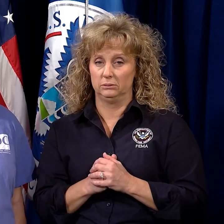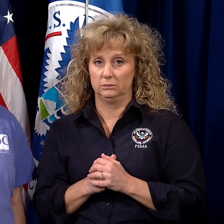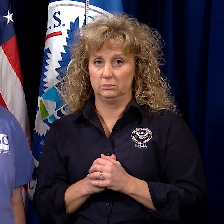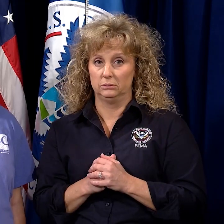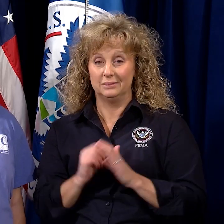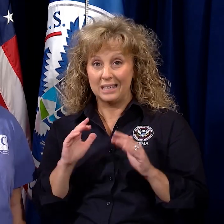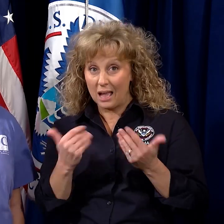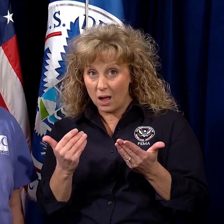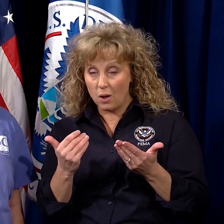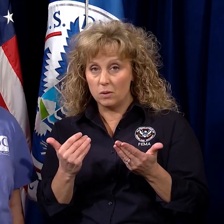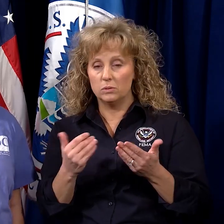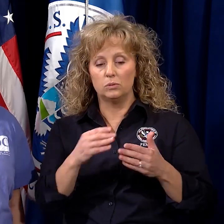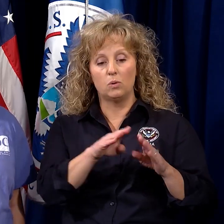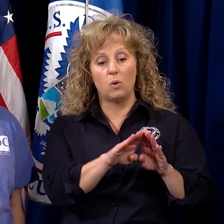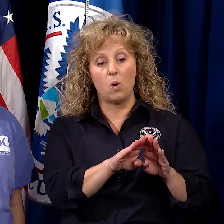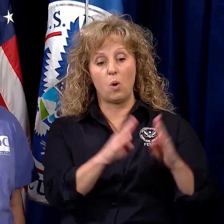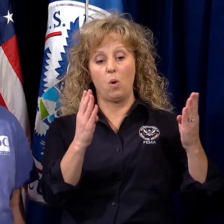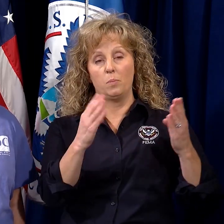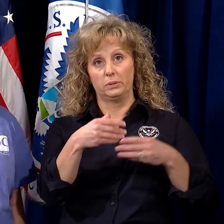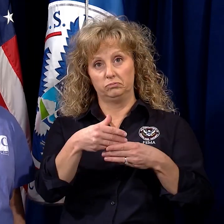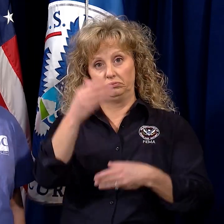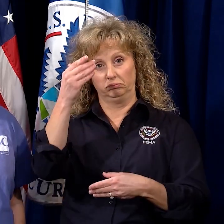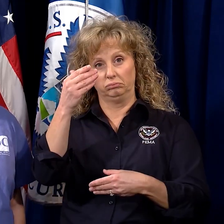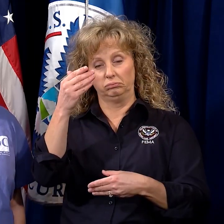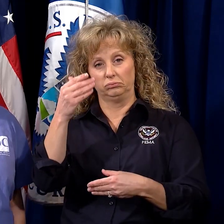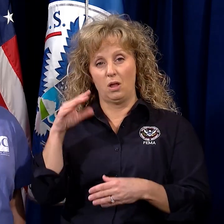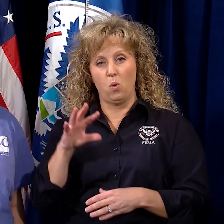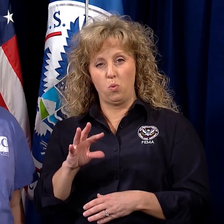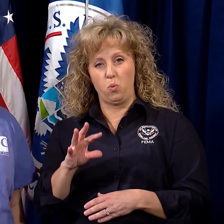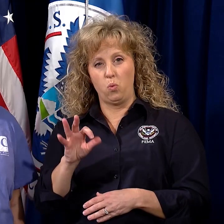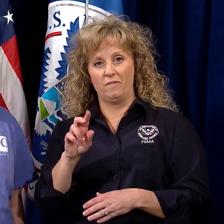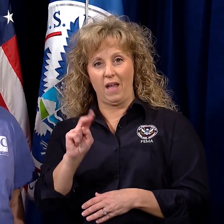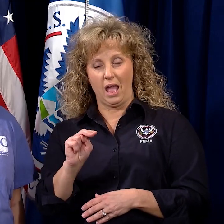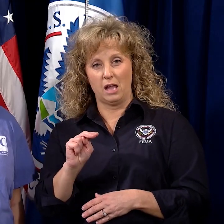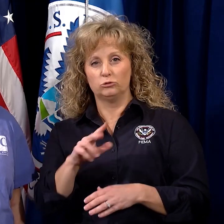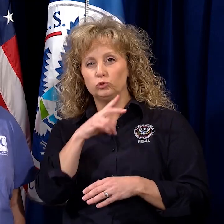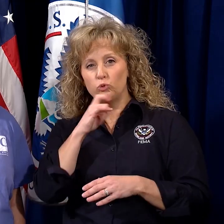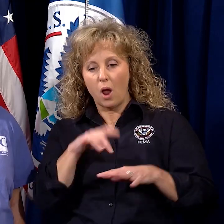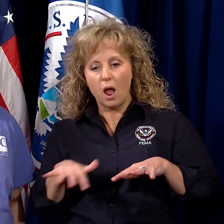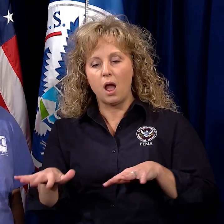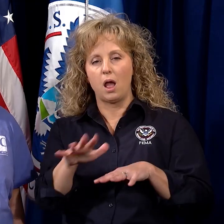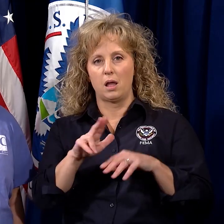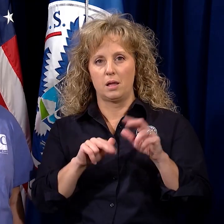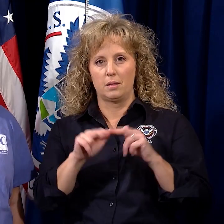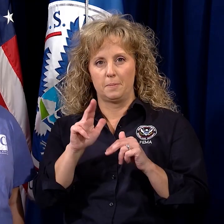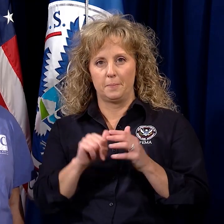Open doors and windows. Use fans to help dry the building.